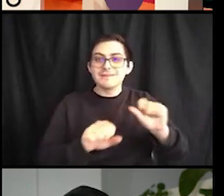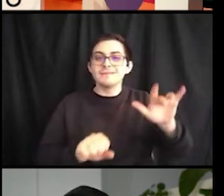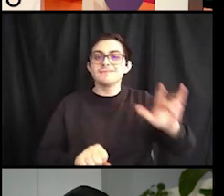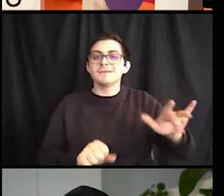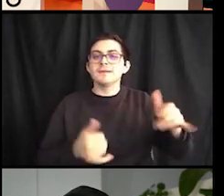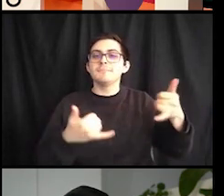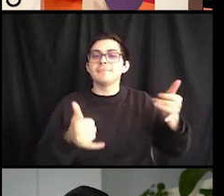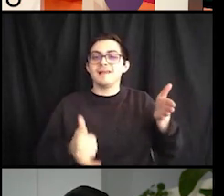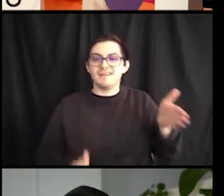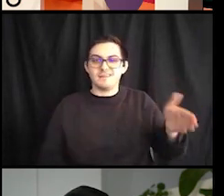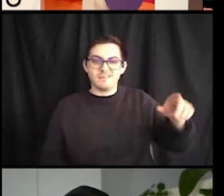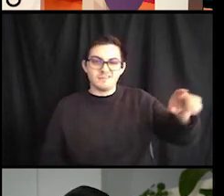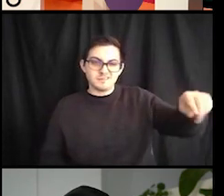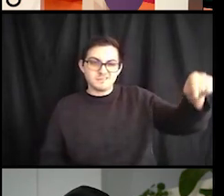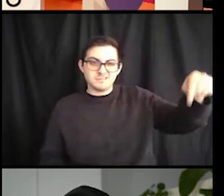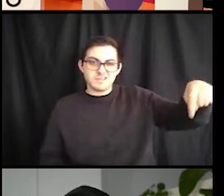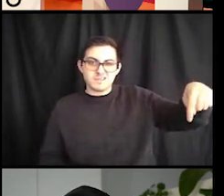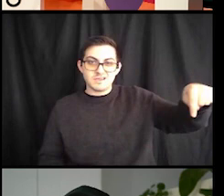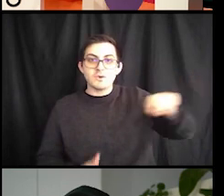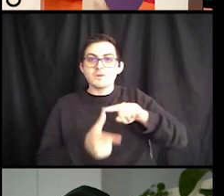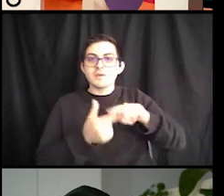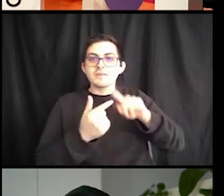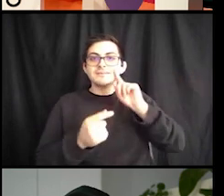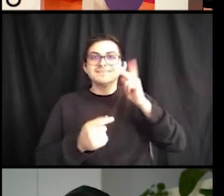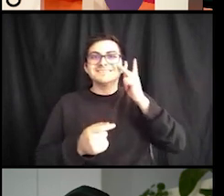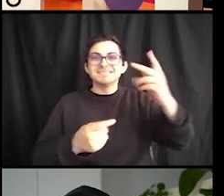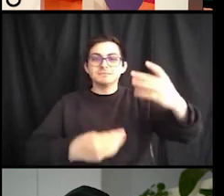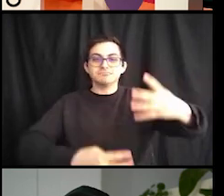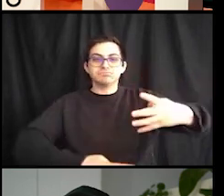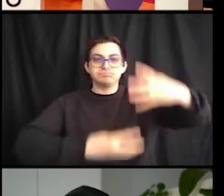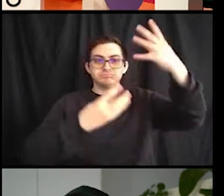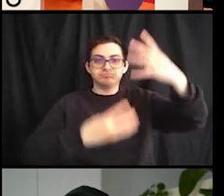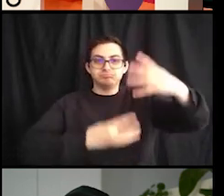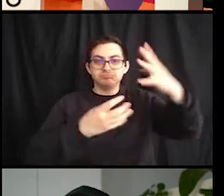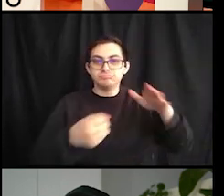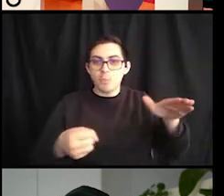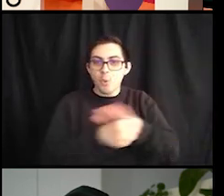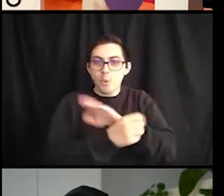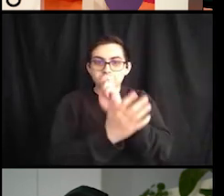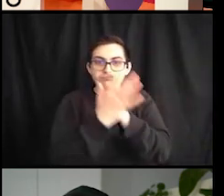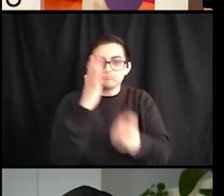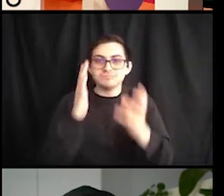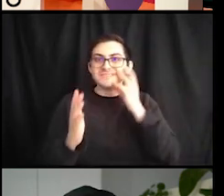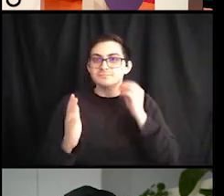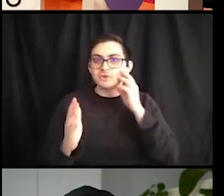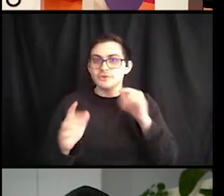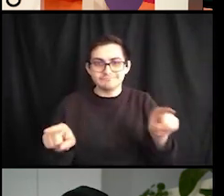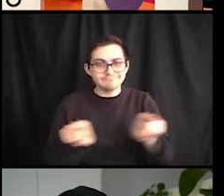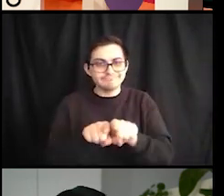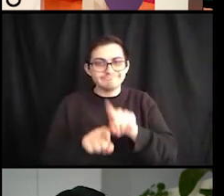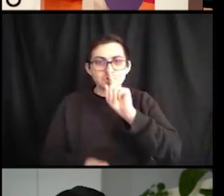and I get this immersive experience as if I'm using the real product.